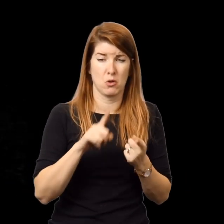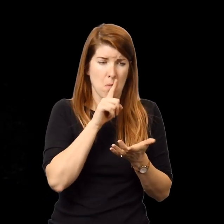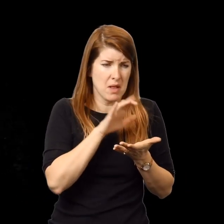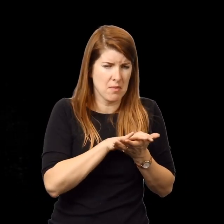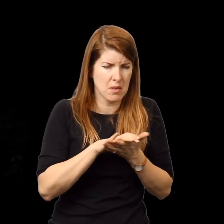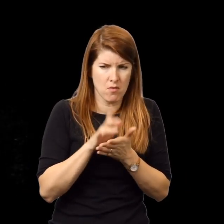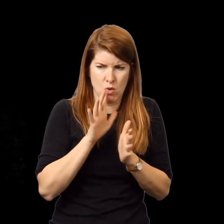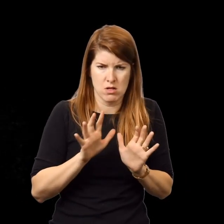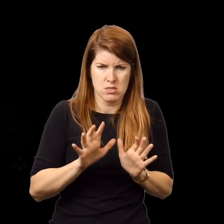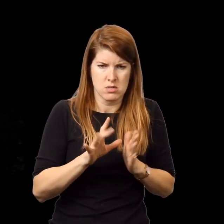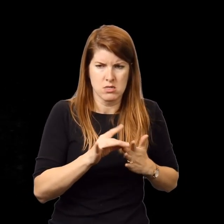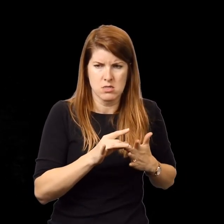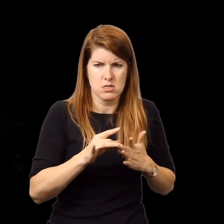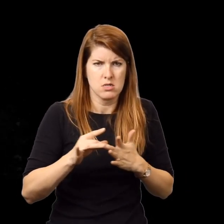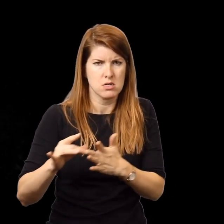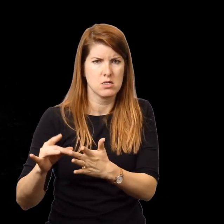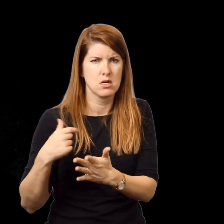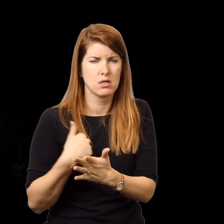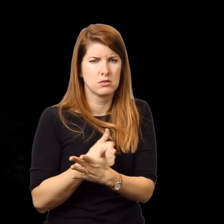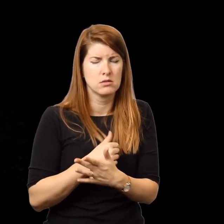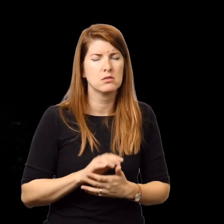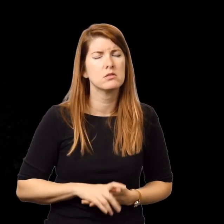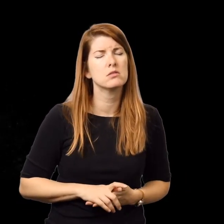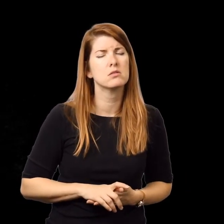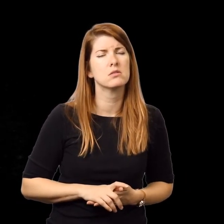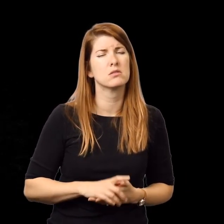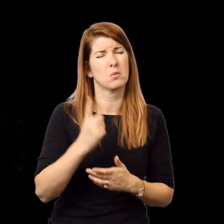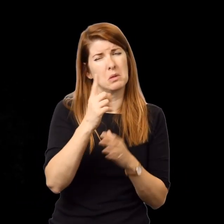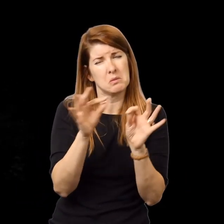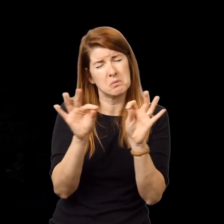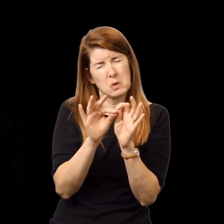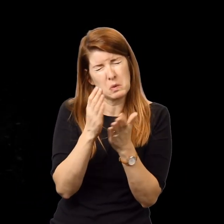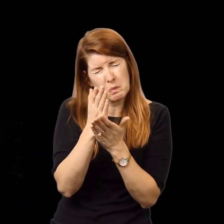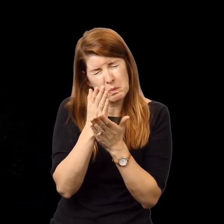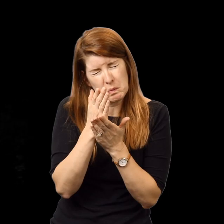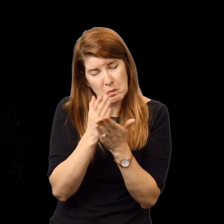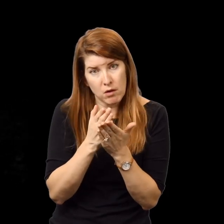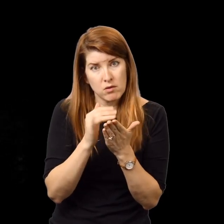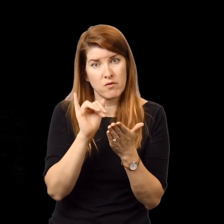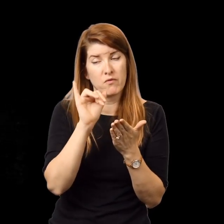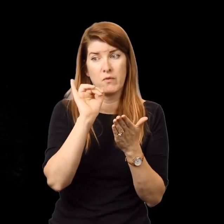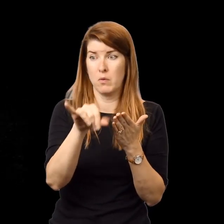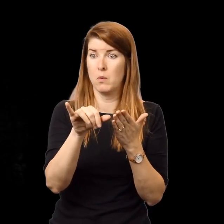And one component of therapy, of good therapy, is bringing unconscious beliefs